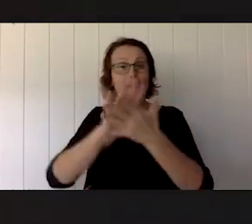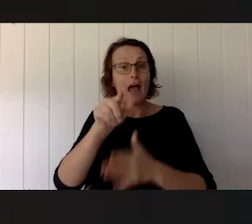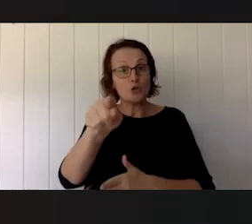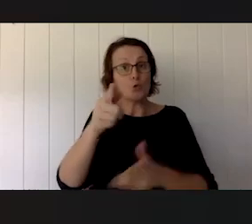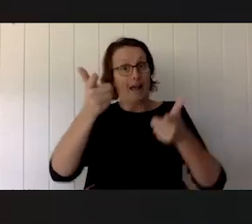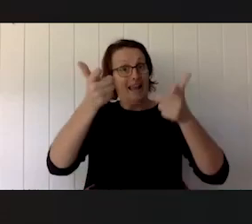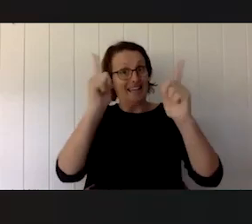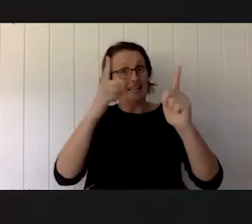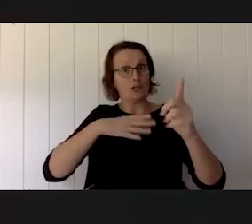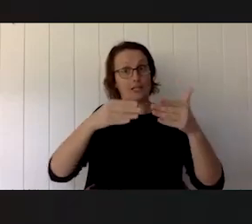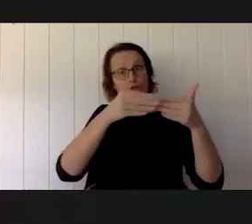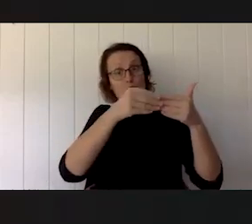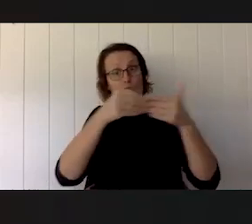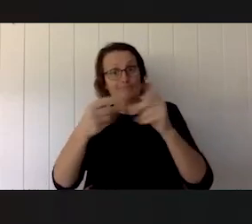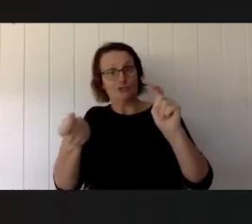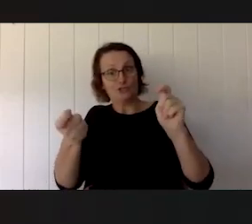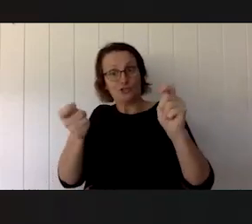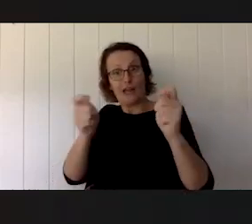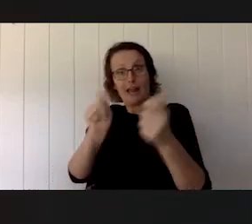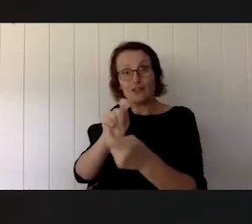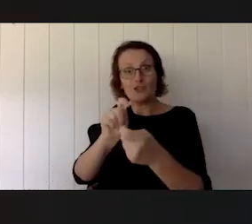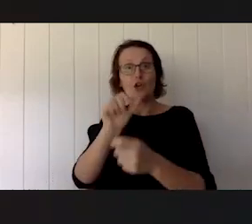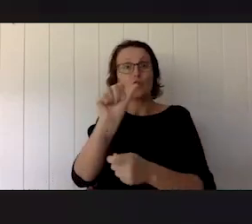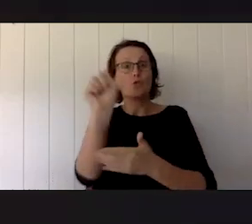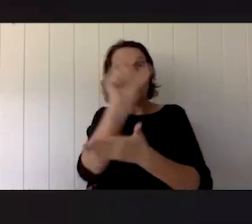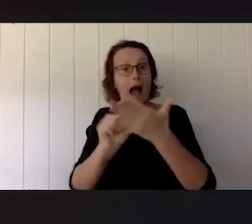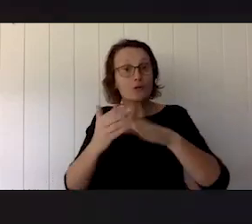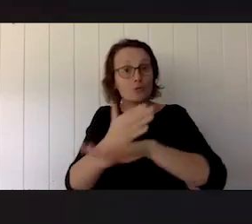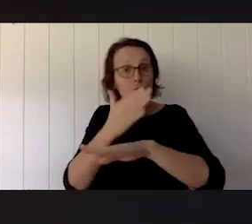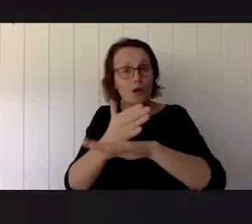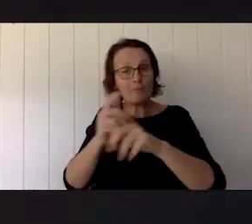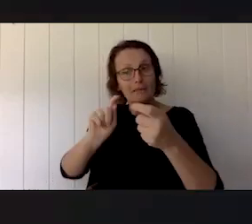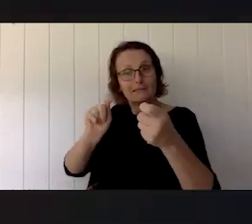our arts practices, and our digital capabilities. I invite you to